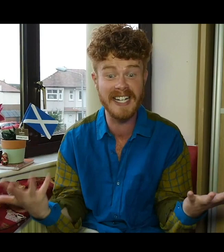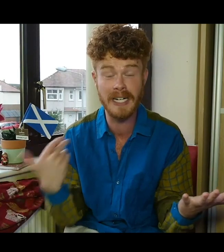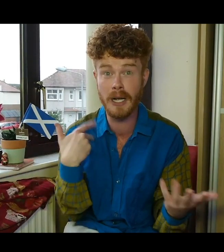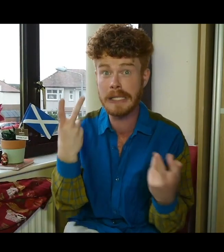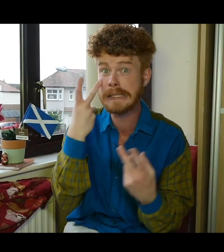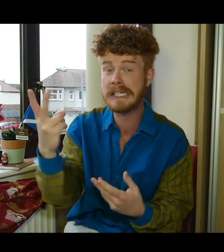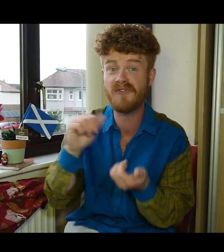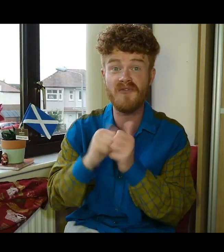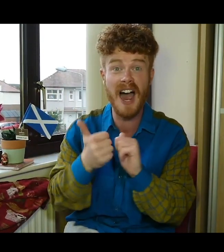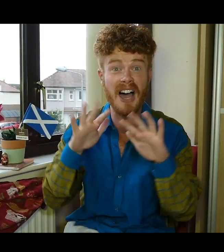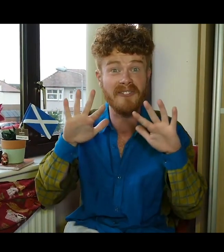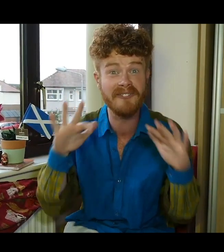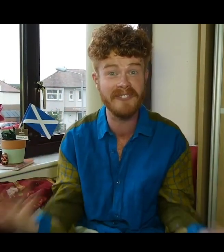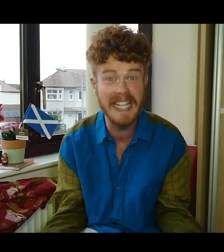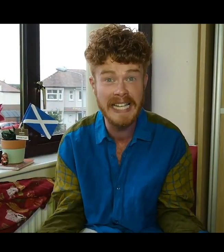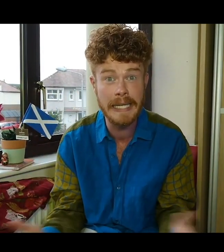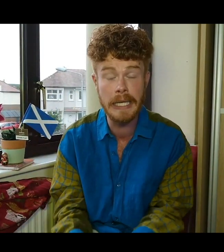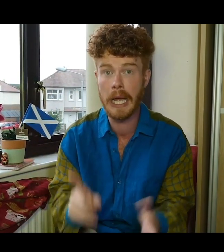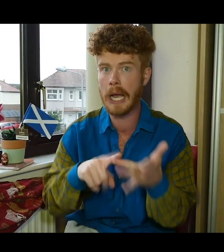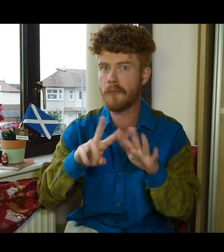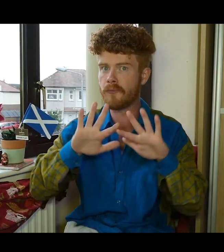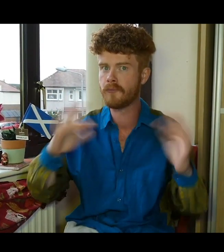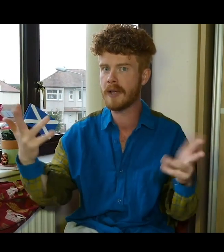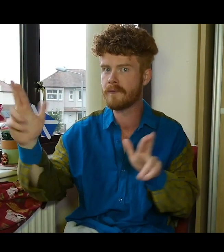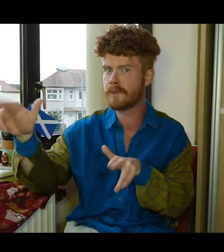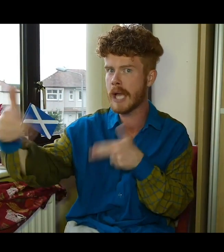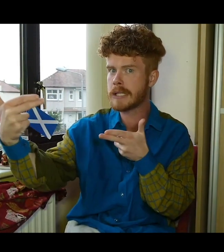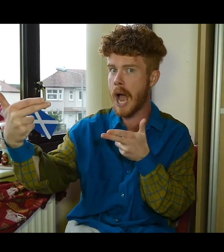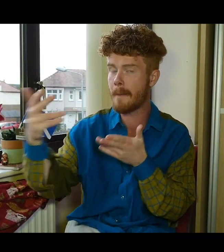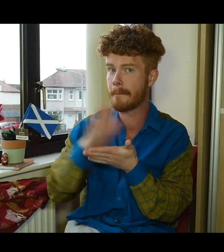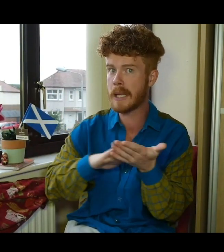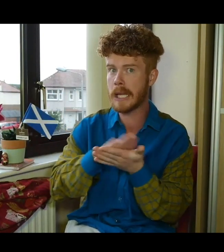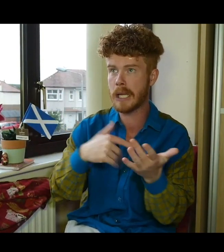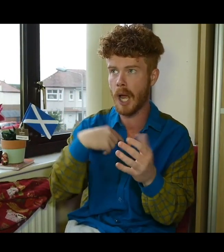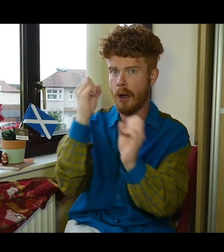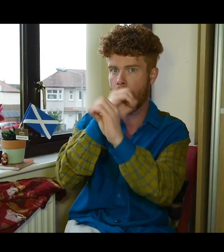I've not been to school in weeks, I've not seen my friends in forever